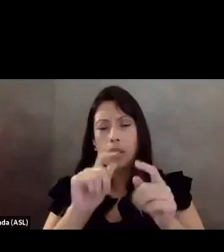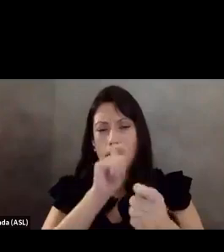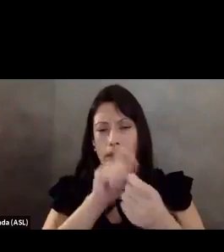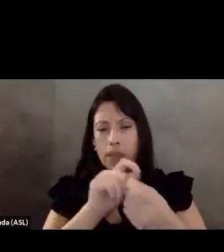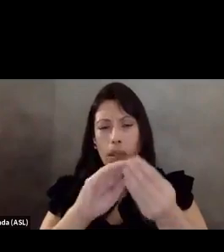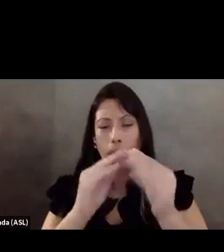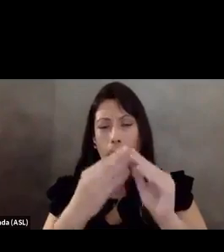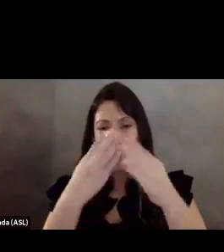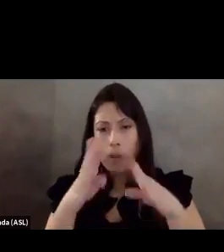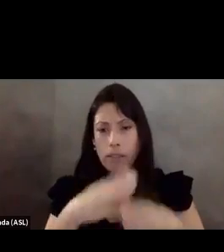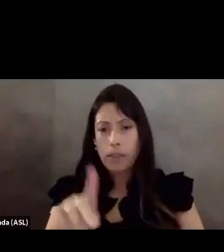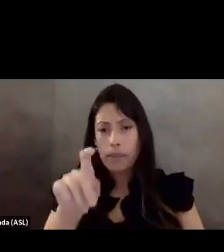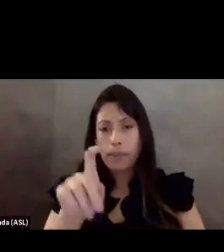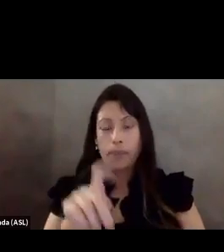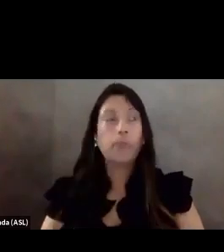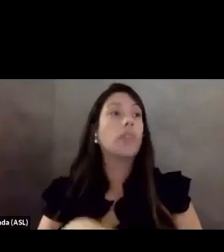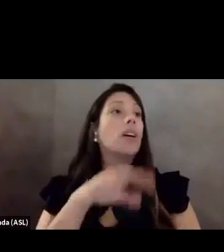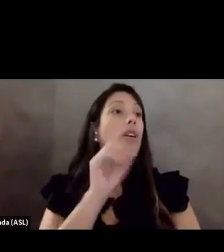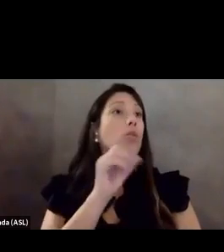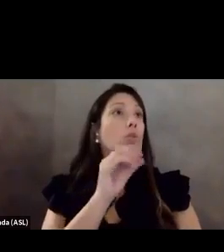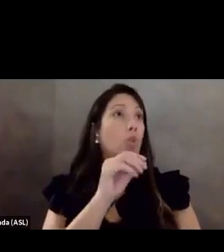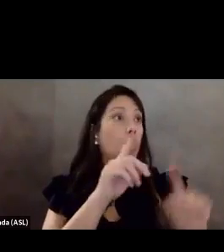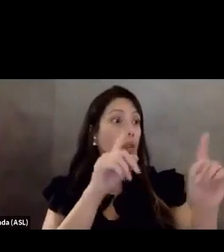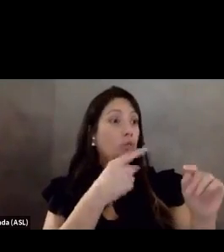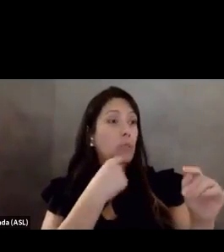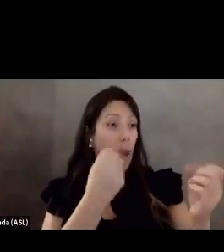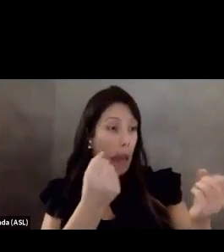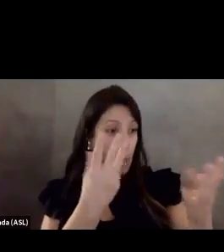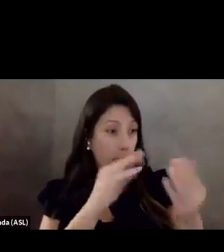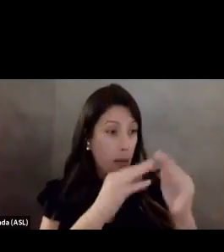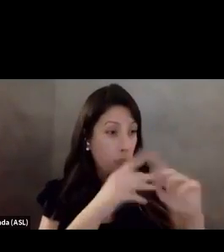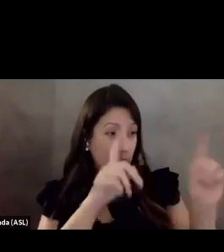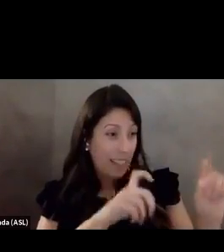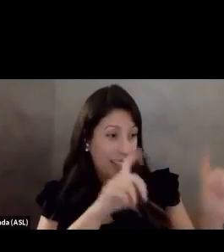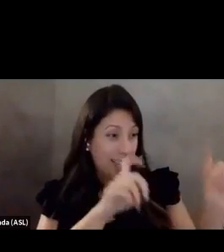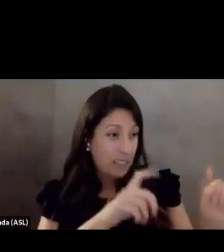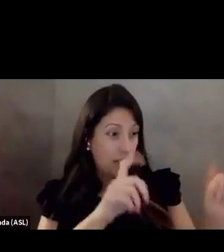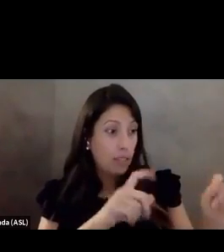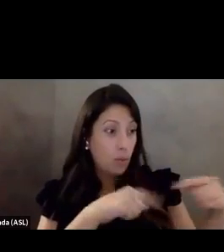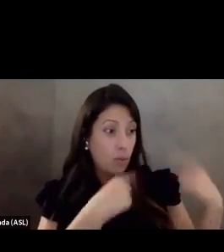And in terms of the numbers of tests performed or the numbers of tests, especially in those